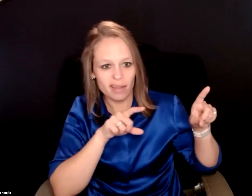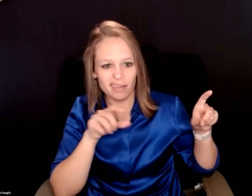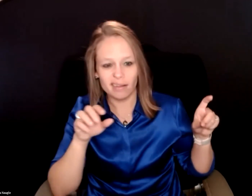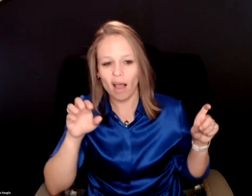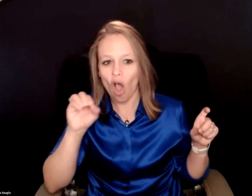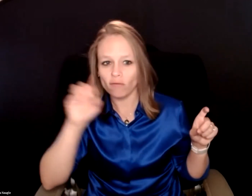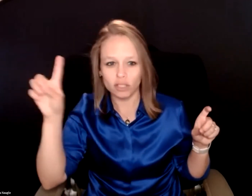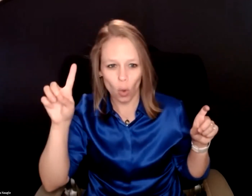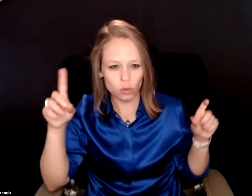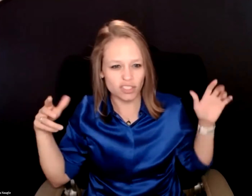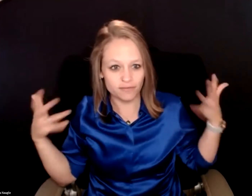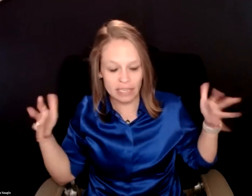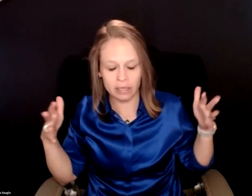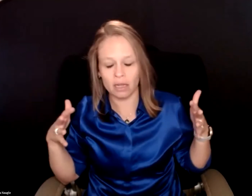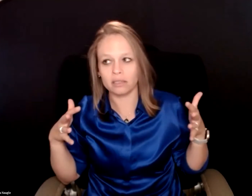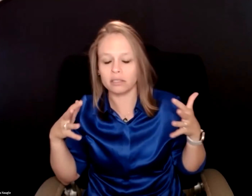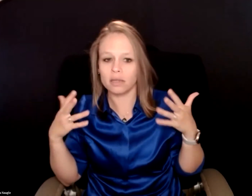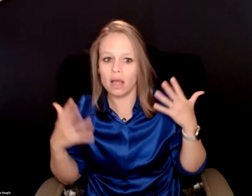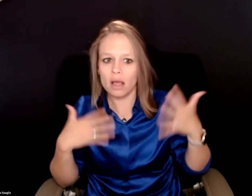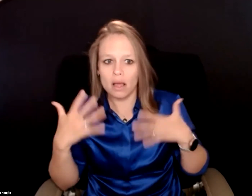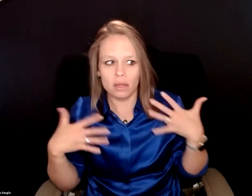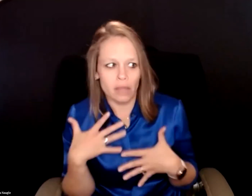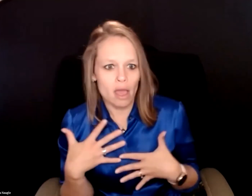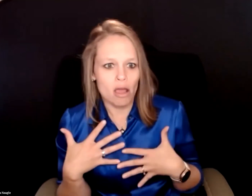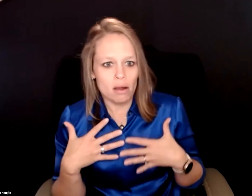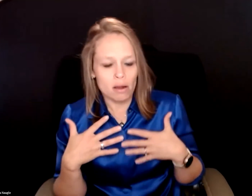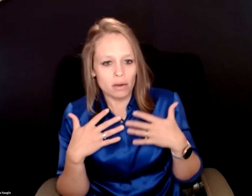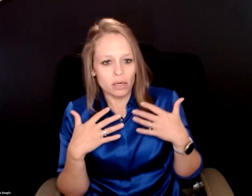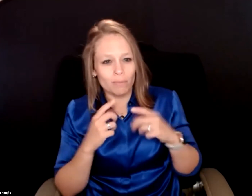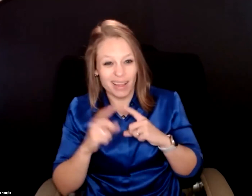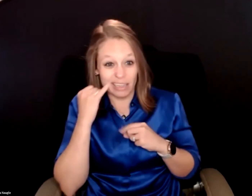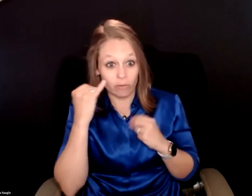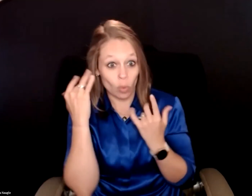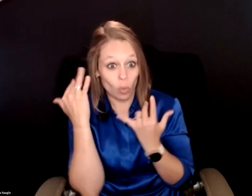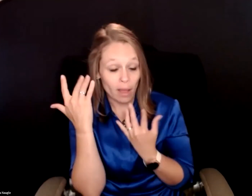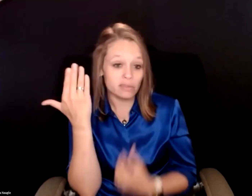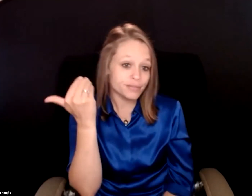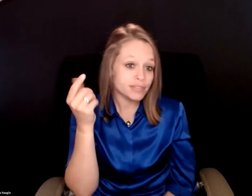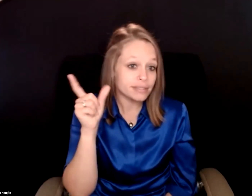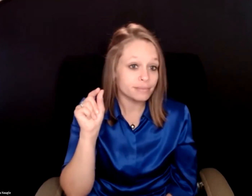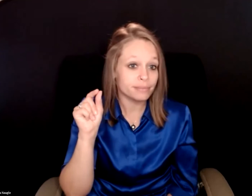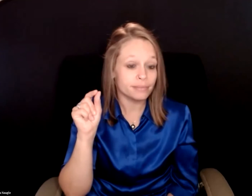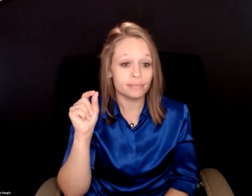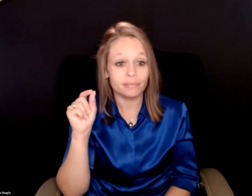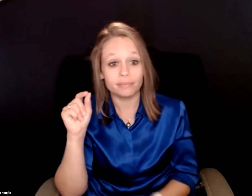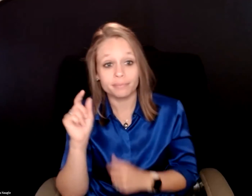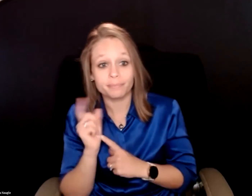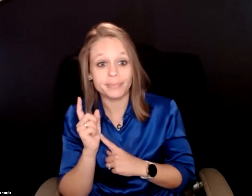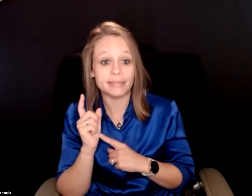If you wait 10 minutes or 15 minutes or one hour to get in touch with the rehab that is going to take their insurance